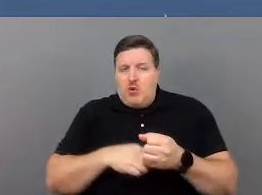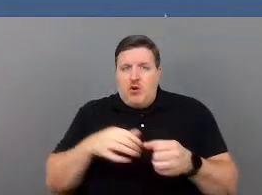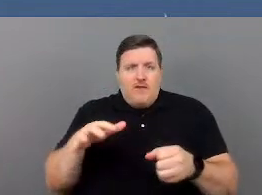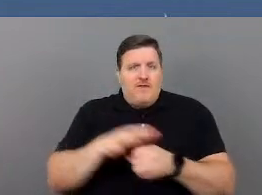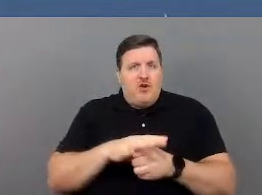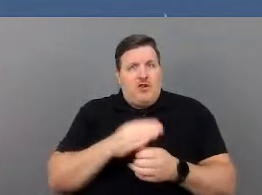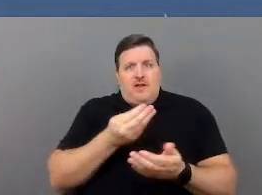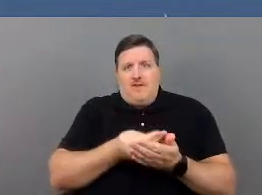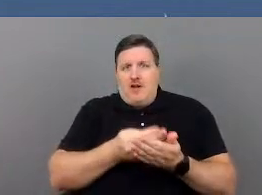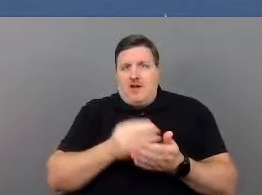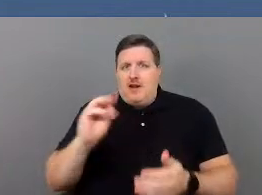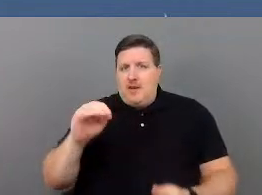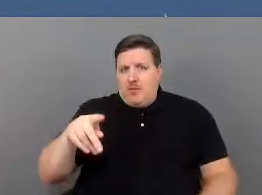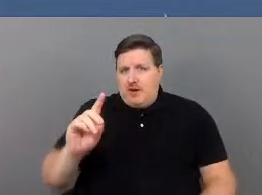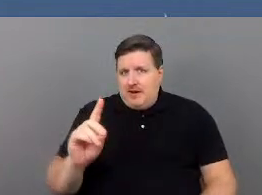I TRACED THE TRAJECTORY AND GAVE THE-M THE BULLETS